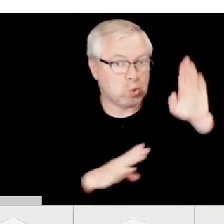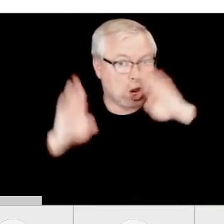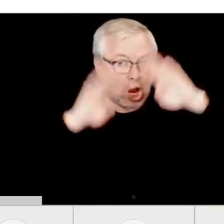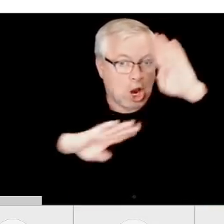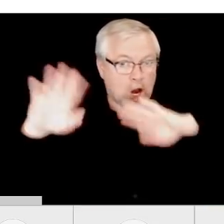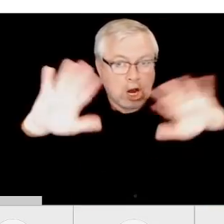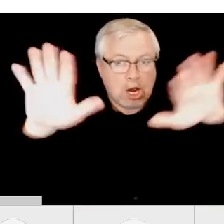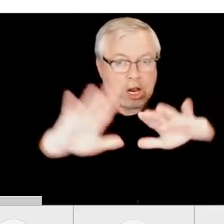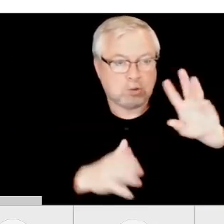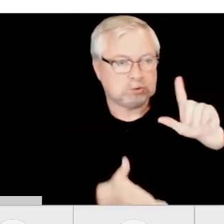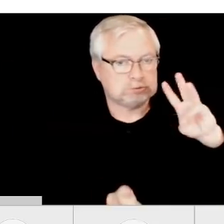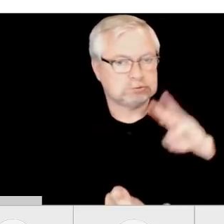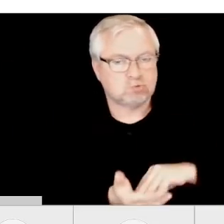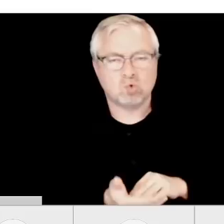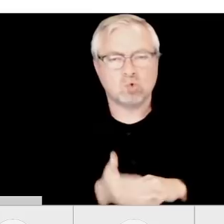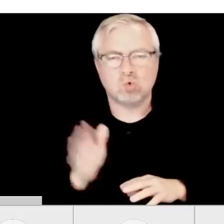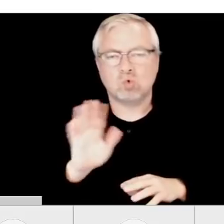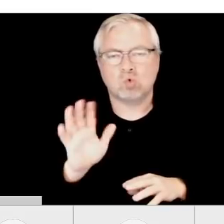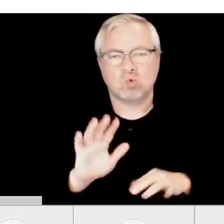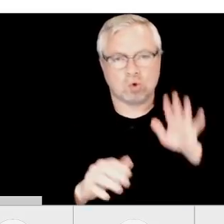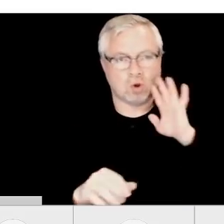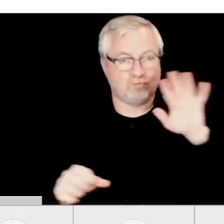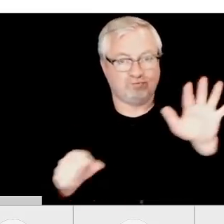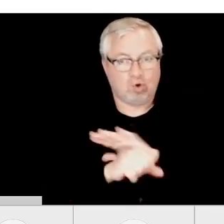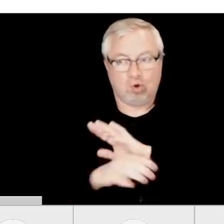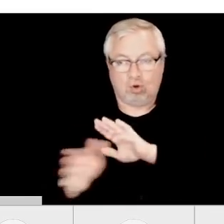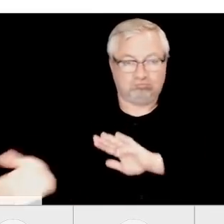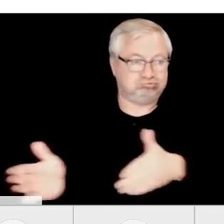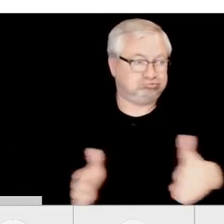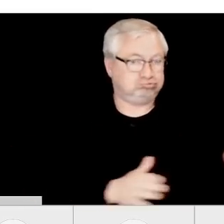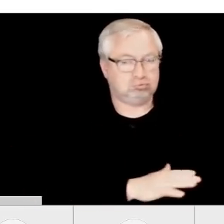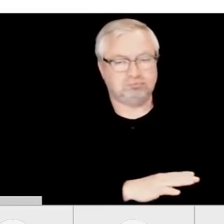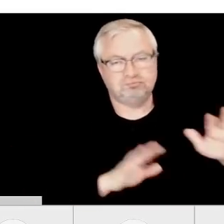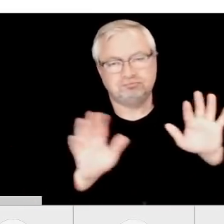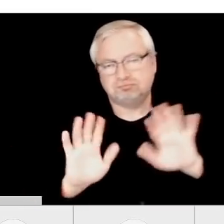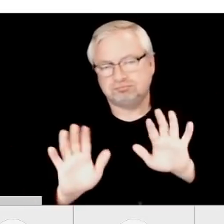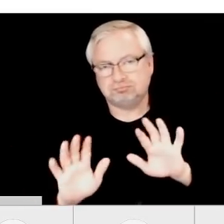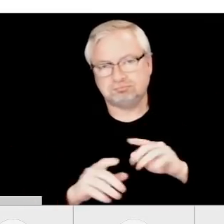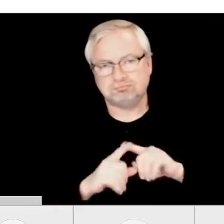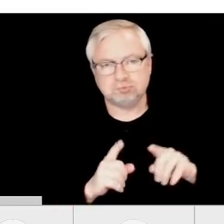full pandemic mortality as a point in time will tell.